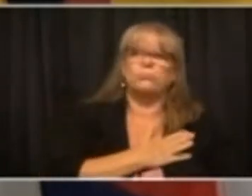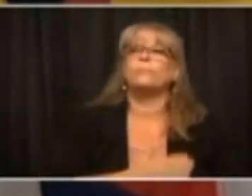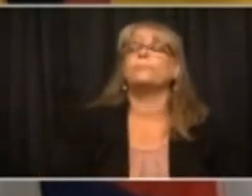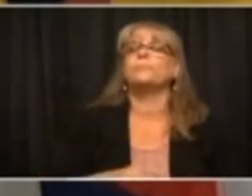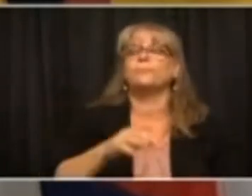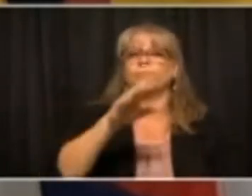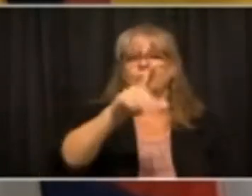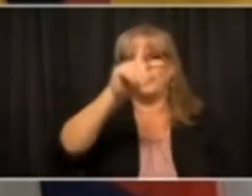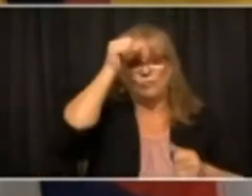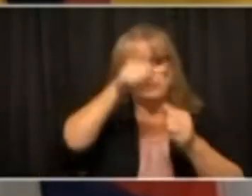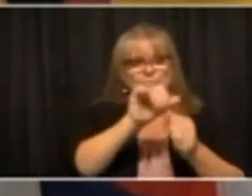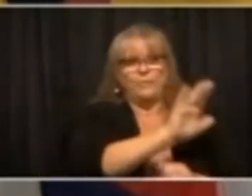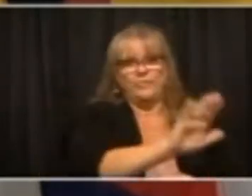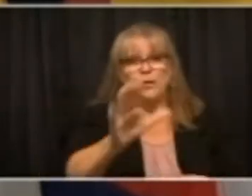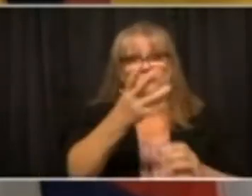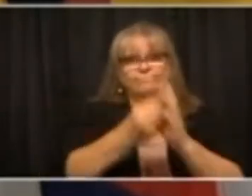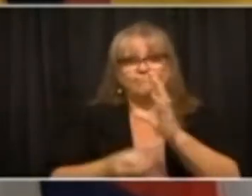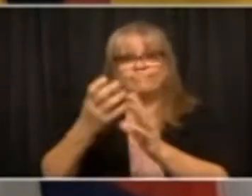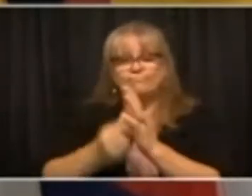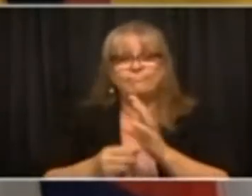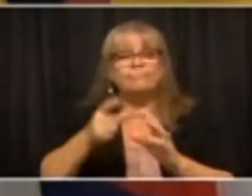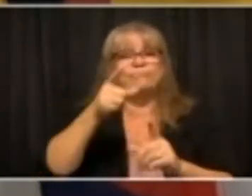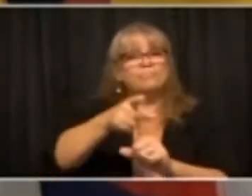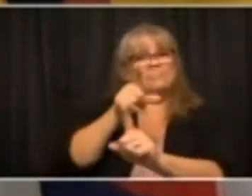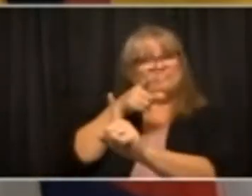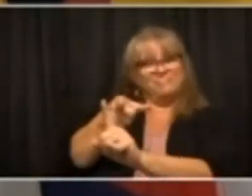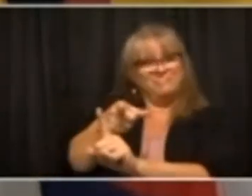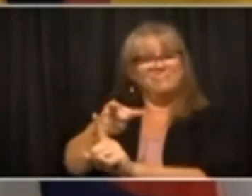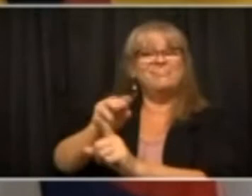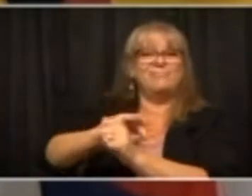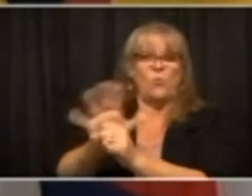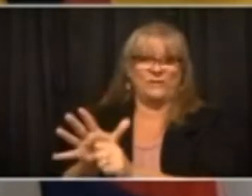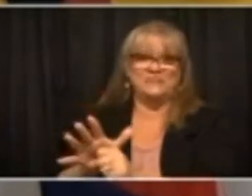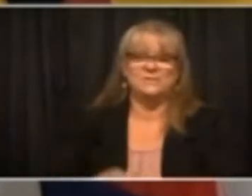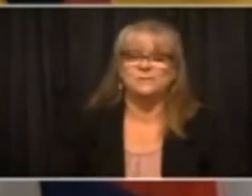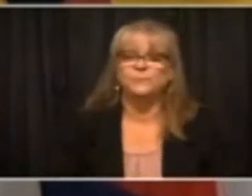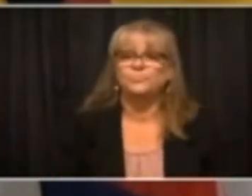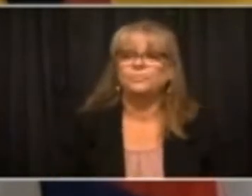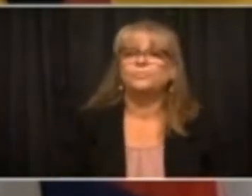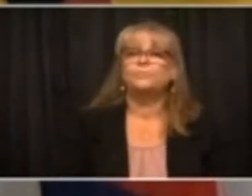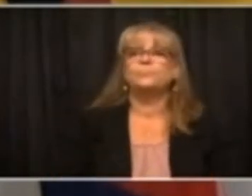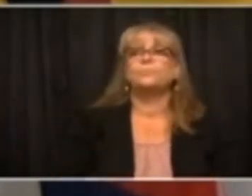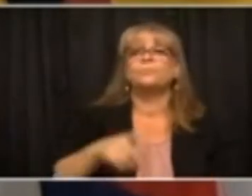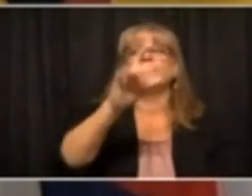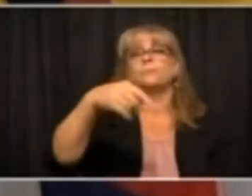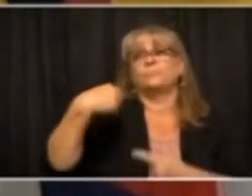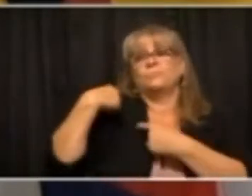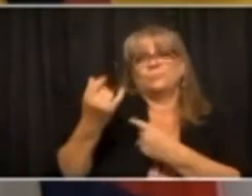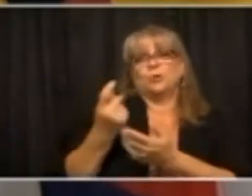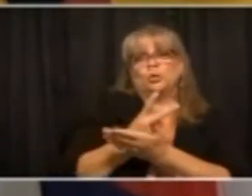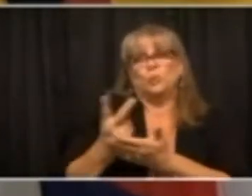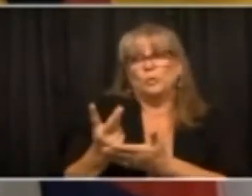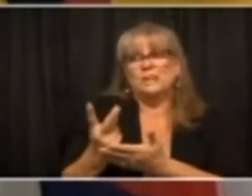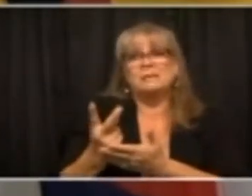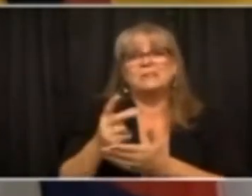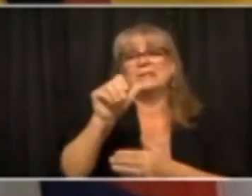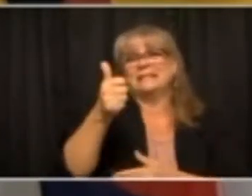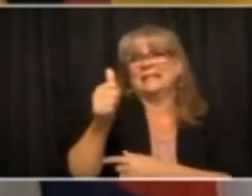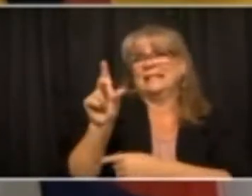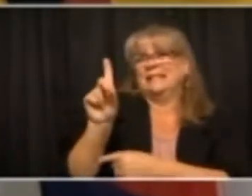uh but overall uh 10 of the last 14 days we've had a downward trend colorado's are doing the right thing they're wearing masks just as we're